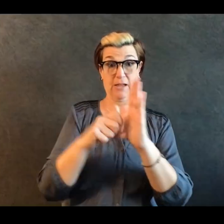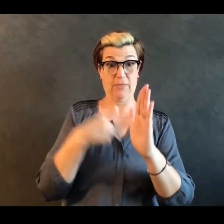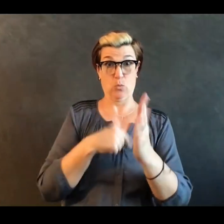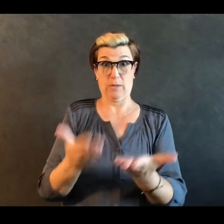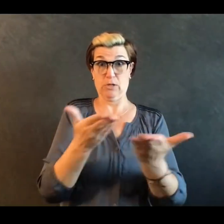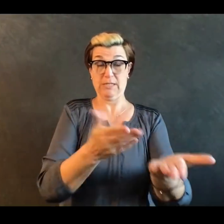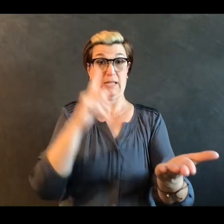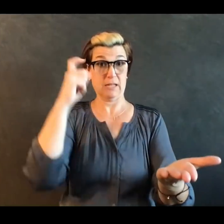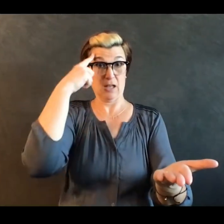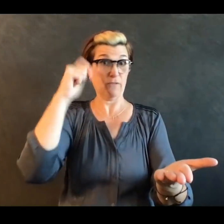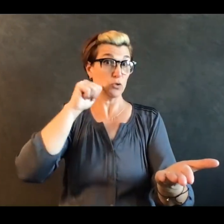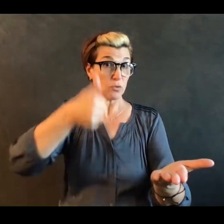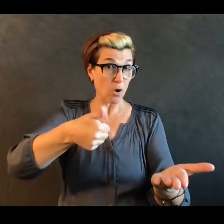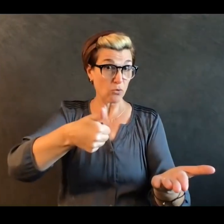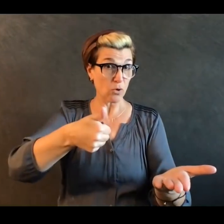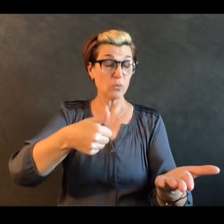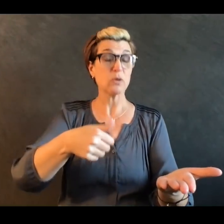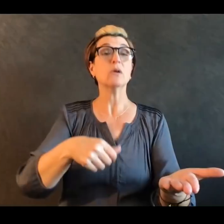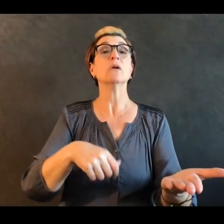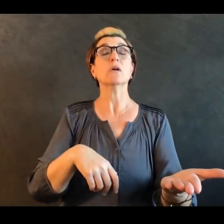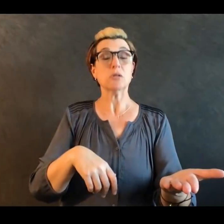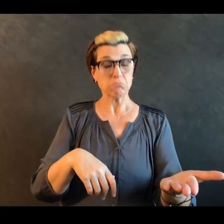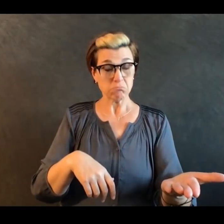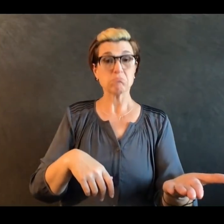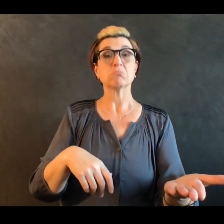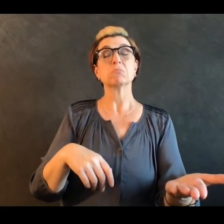fact that as the president said there will be areas of the country that will